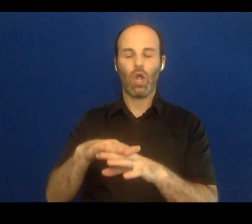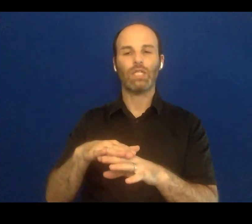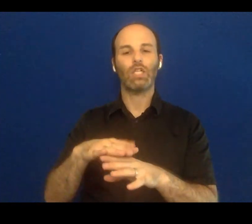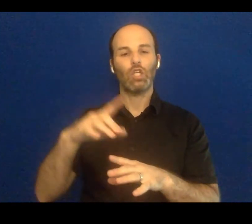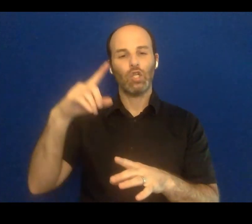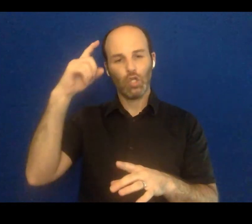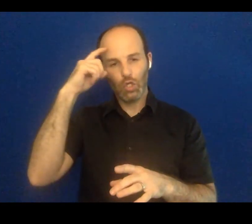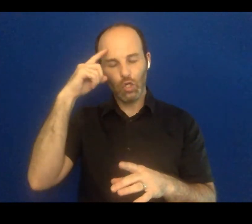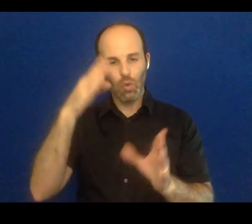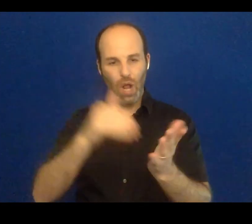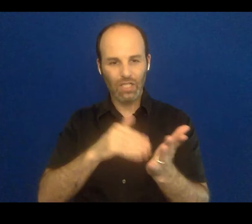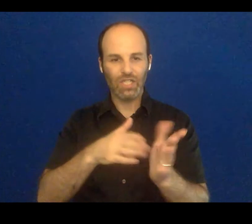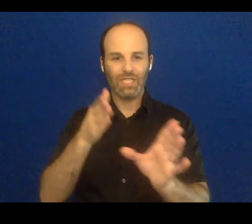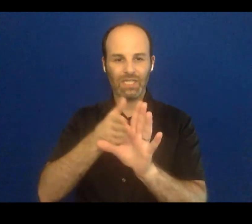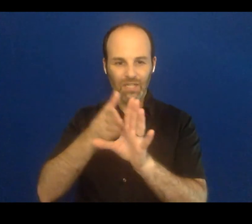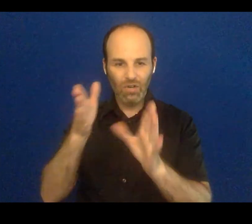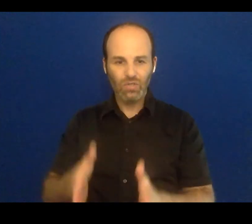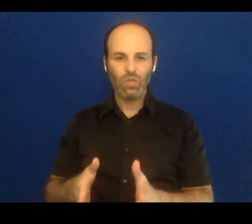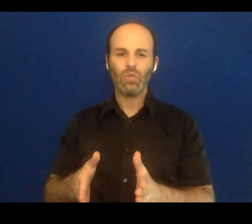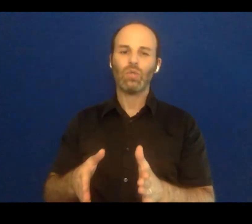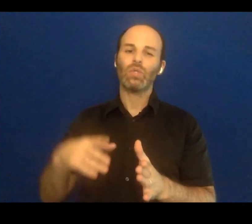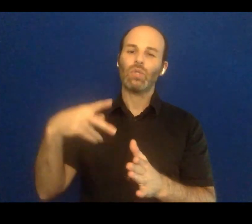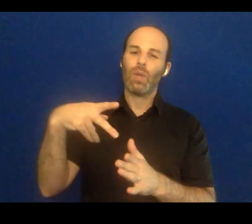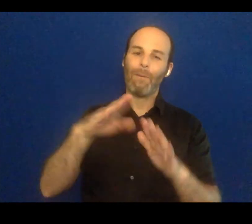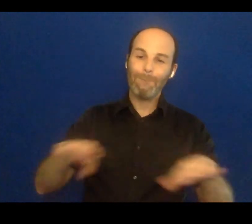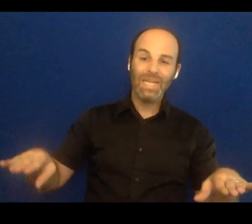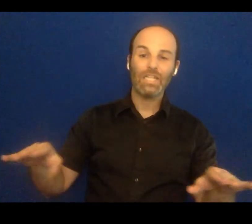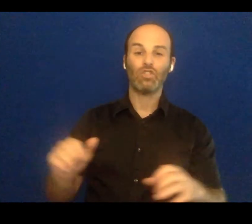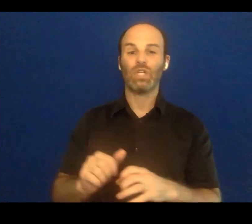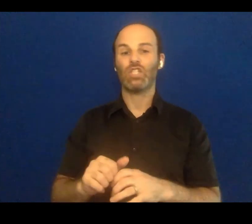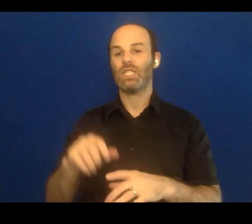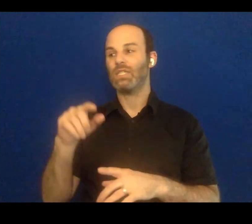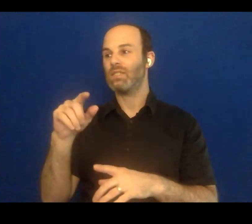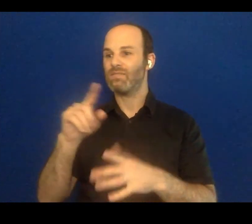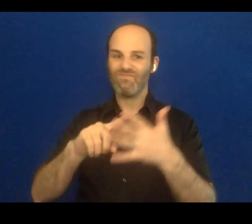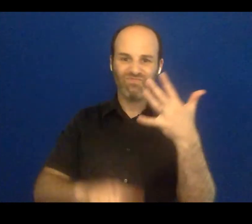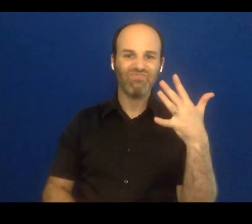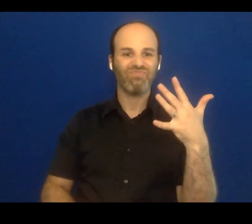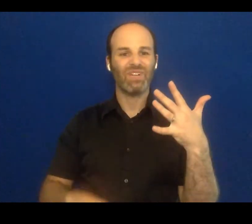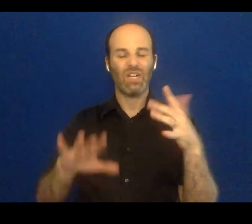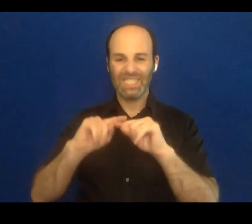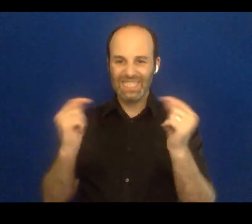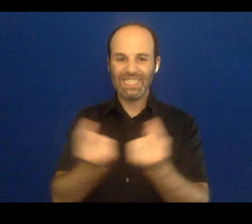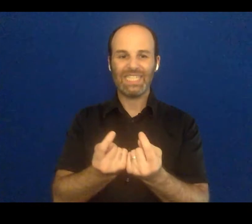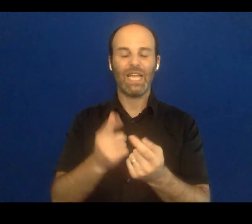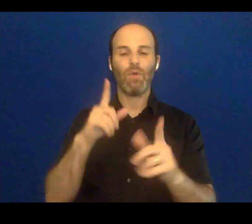PSYCHIATRIST AND PEDIATRICIAN AND PSYCHOLOGIST AND OTHER MEMBERS OF THE TEAM AND THE GOAL IS TO WORK ON TRYING TO MAKE